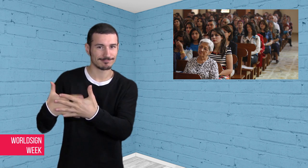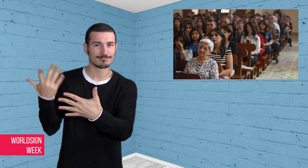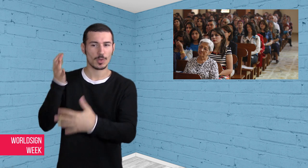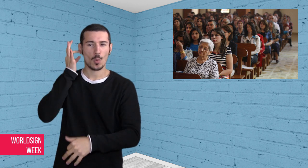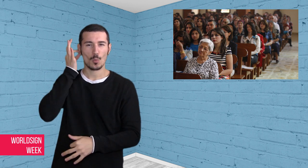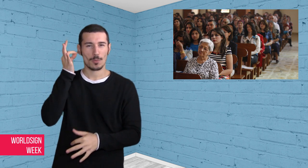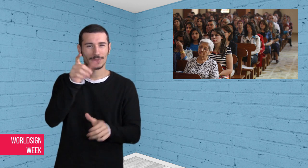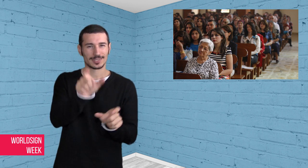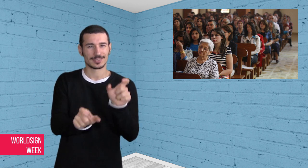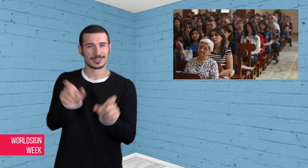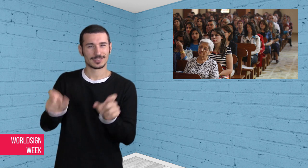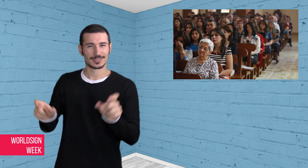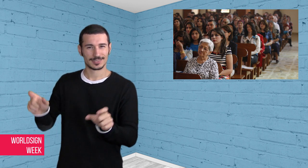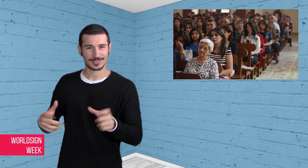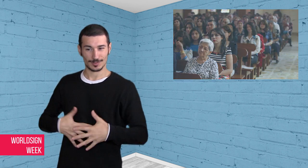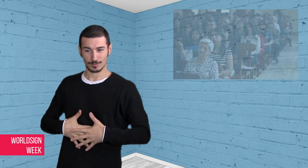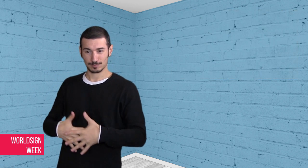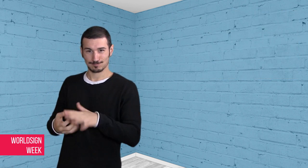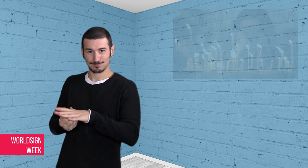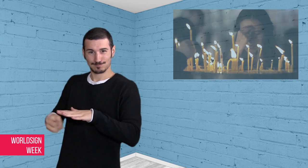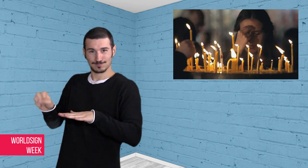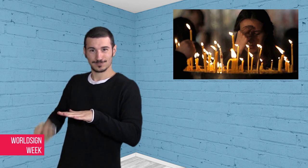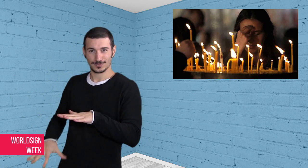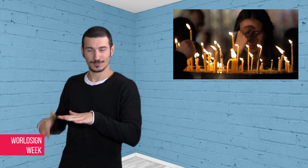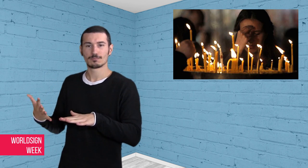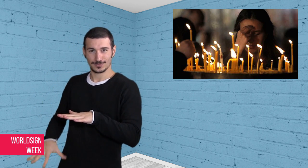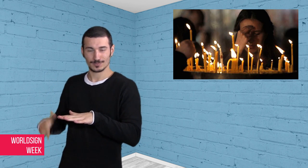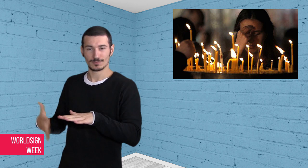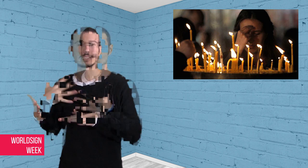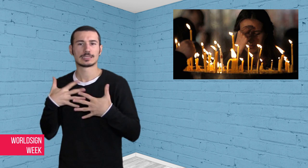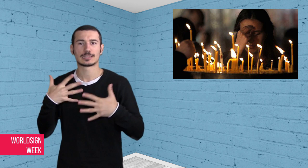for women to confess abortions because